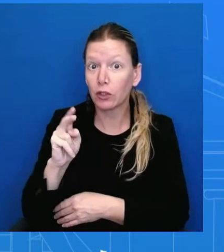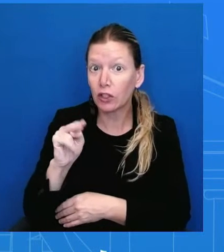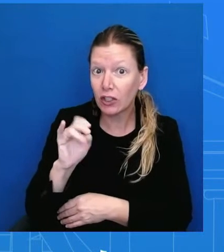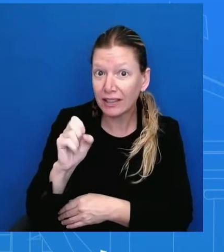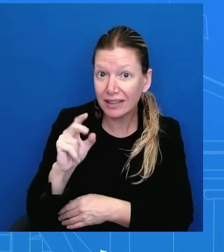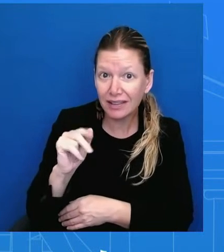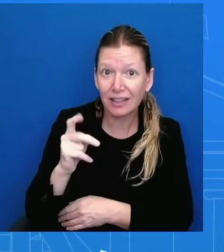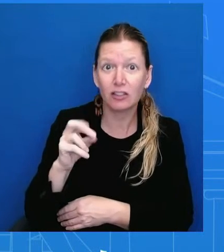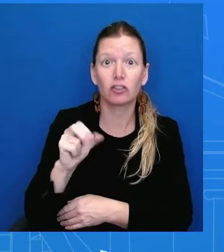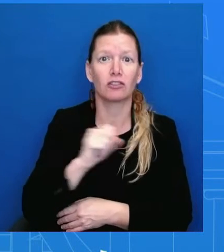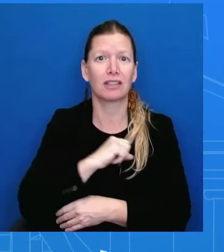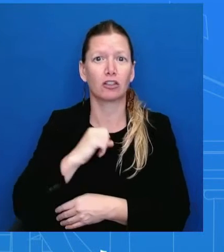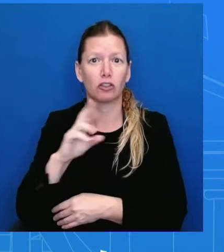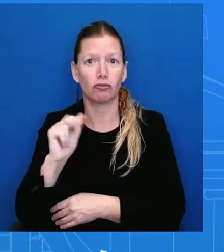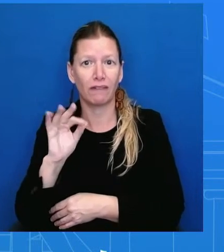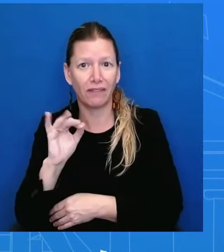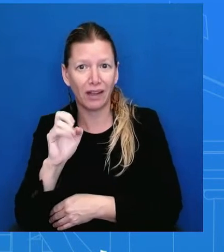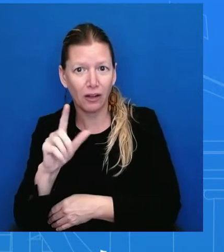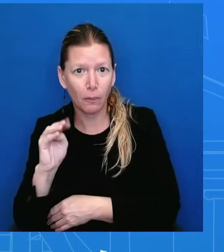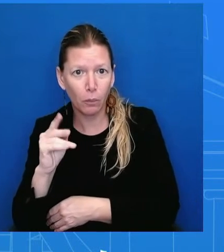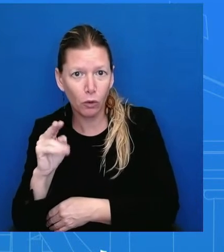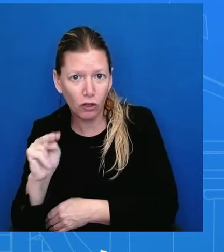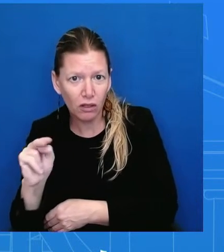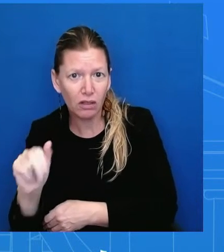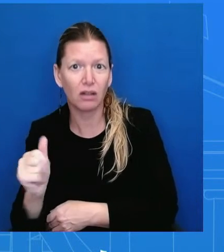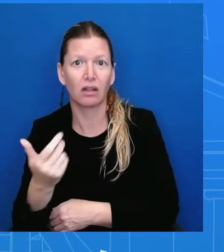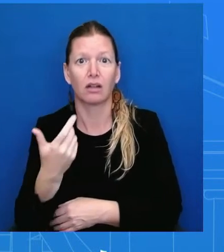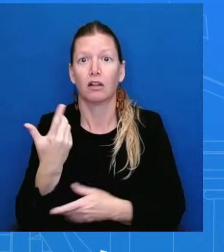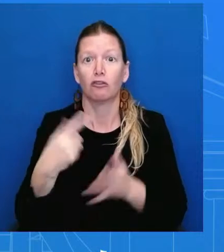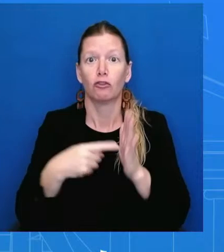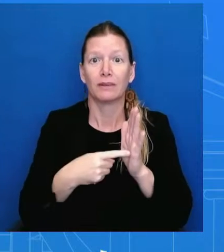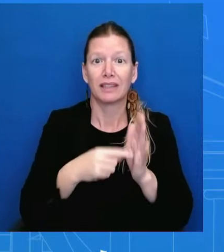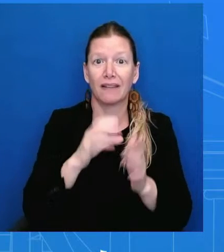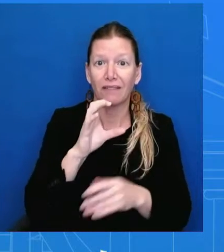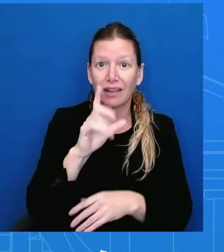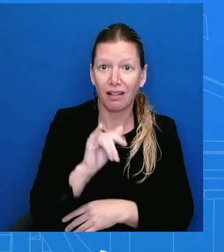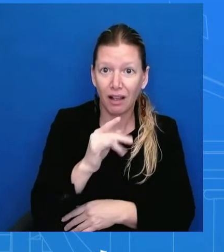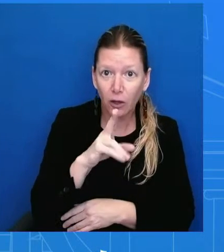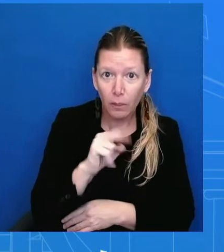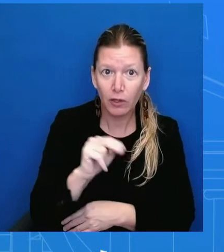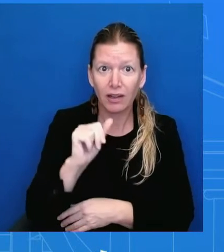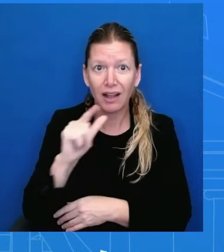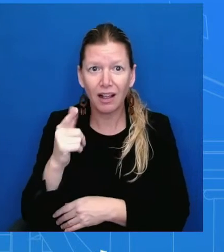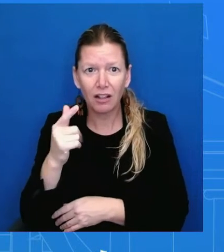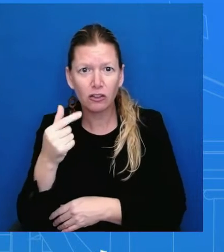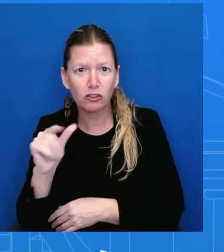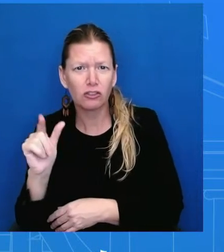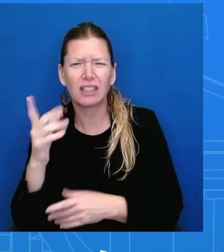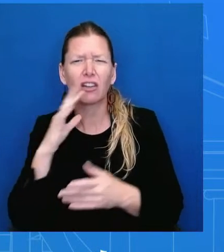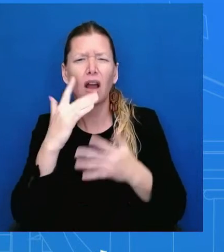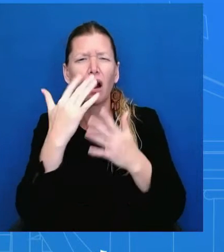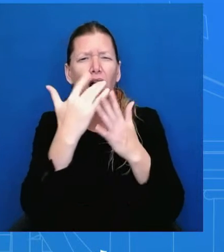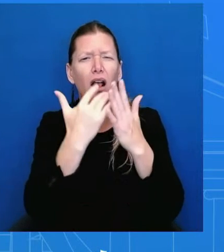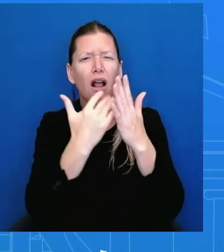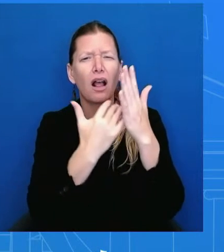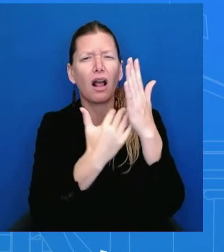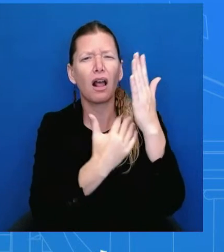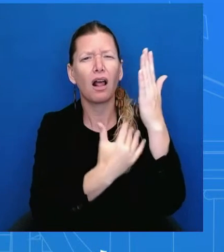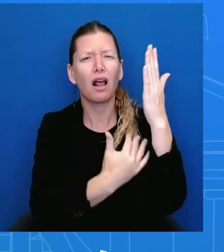There has been a long list of, we believe, incredibly supportive -- supportive congressional -- congressional members who have continued --